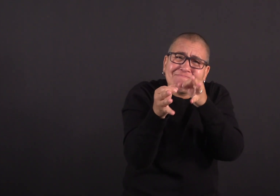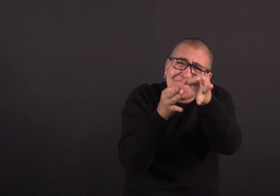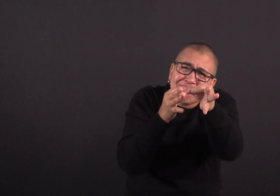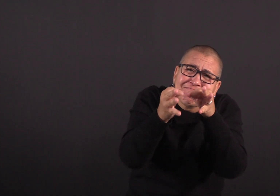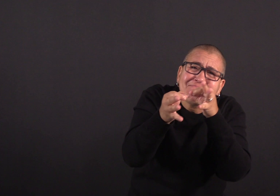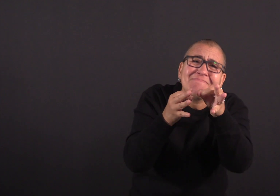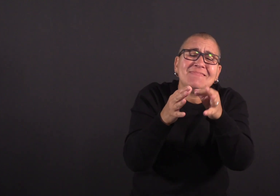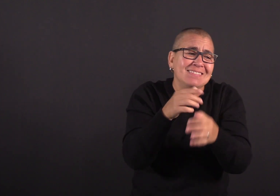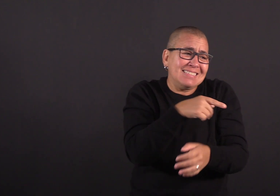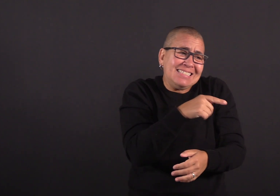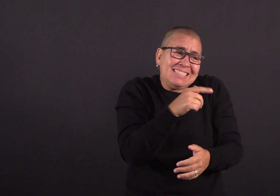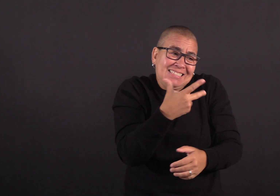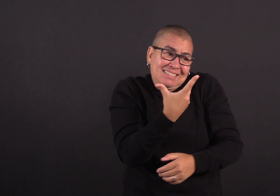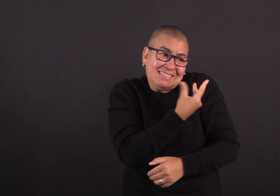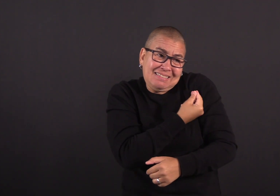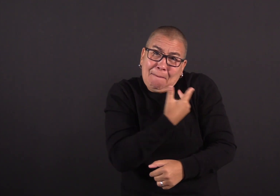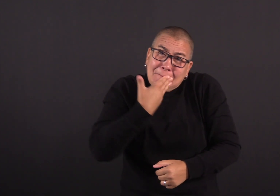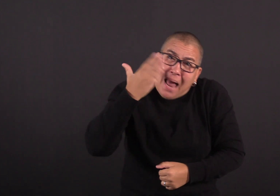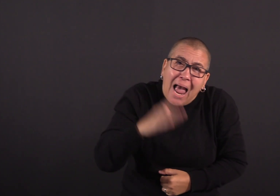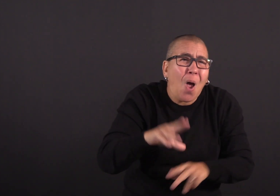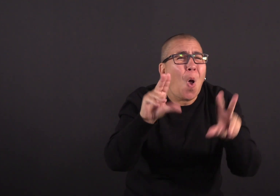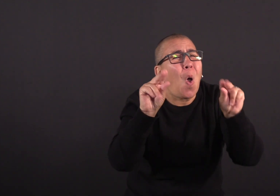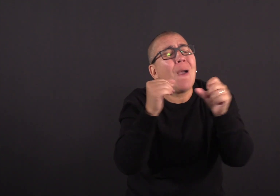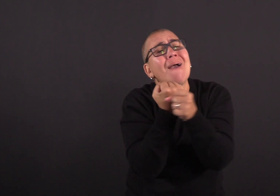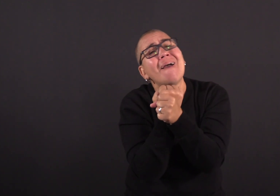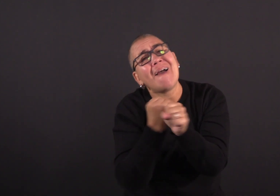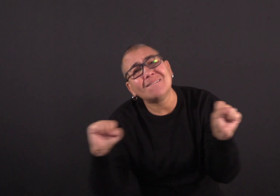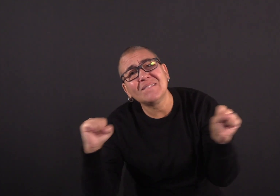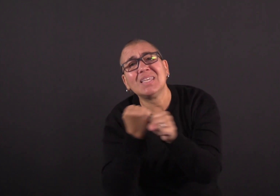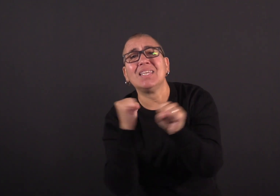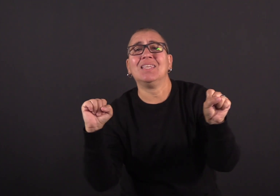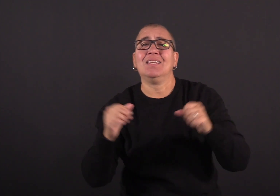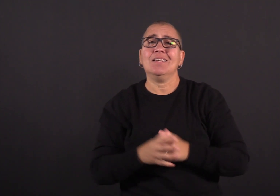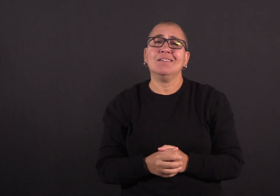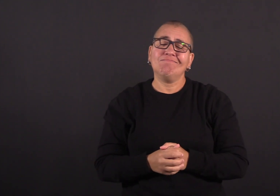an understanding that all parents want what’s best for their kids,